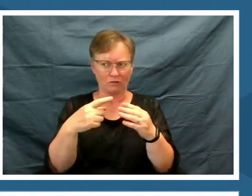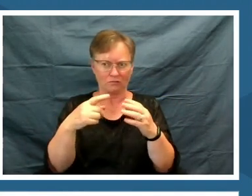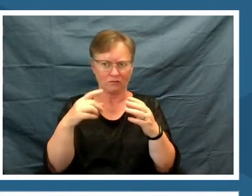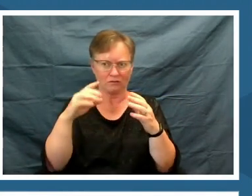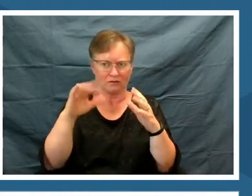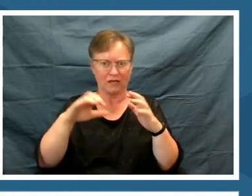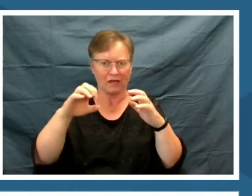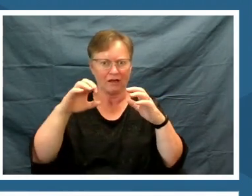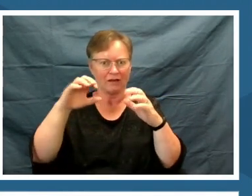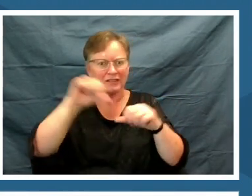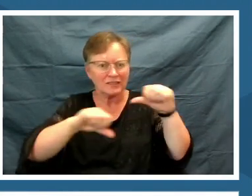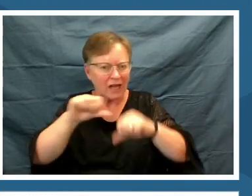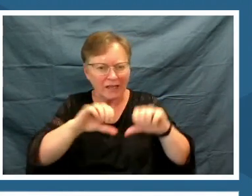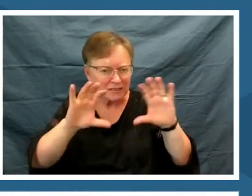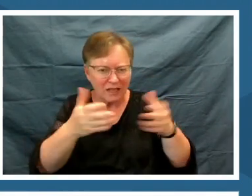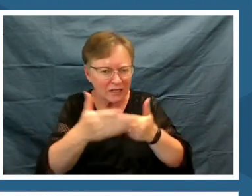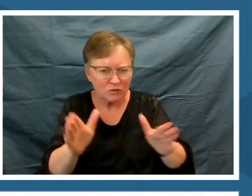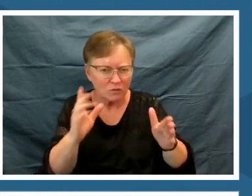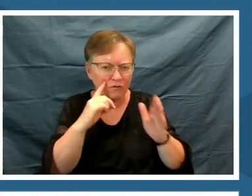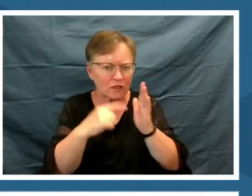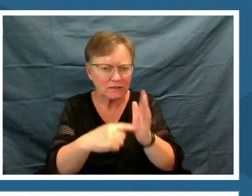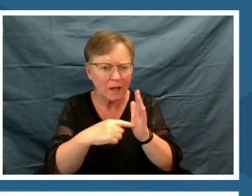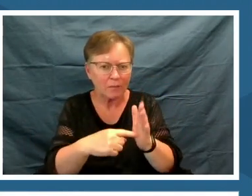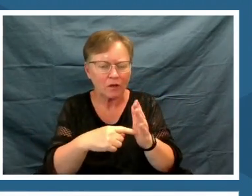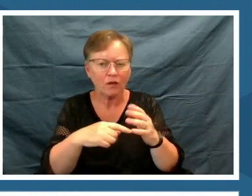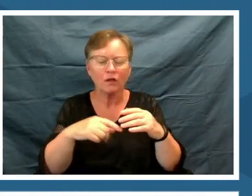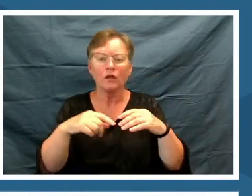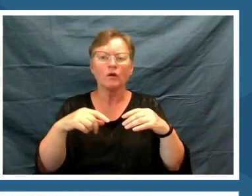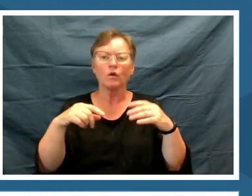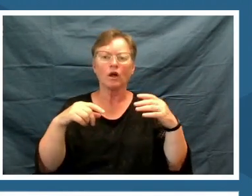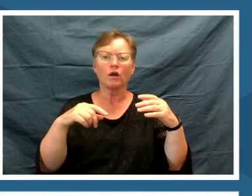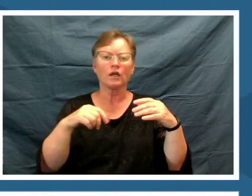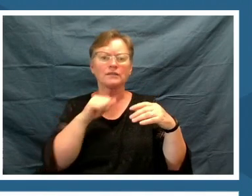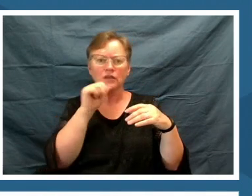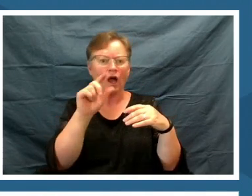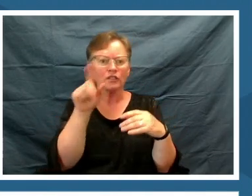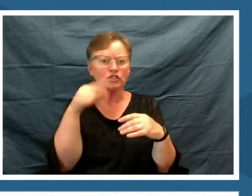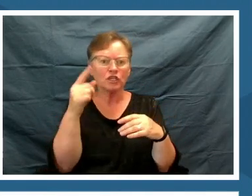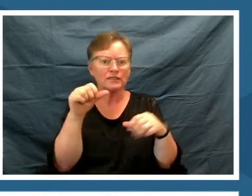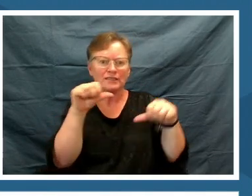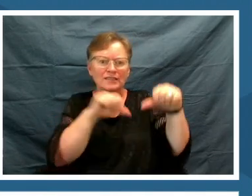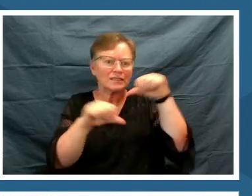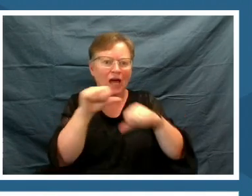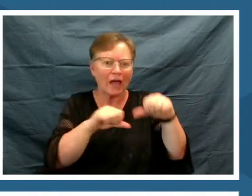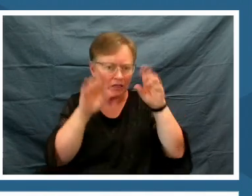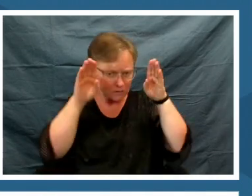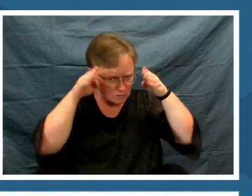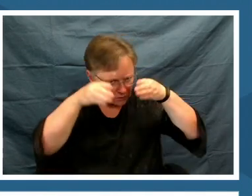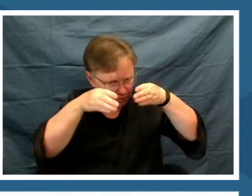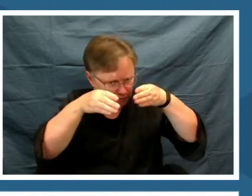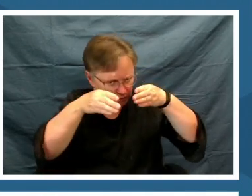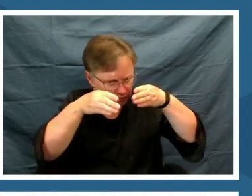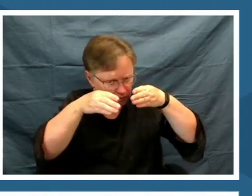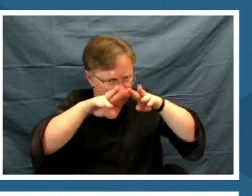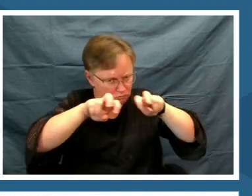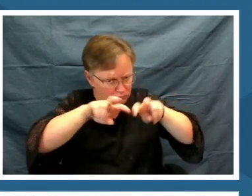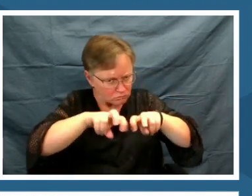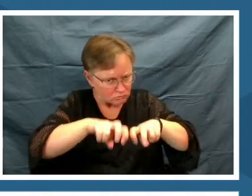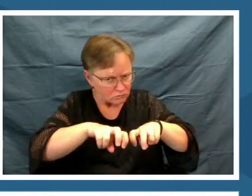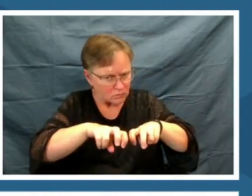instance where it's suddenly not just a science lens that we're using to unpack a